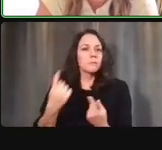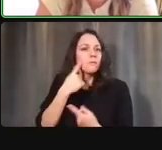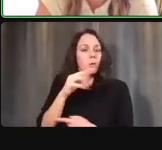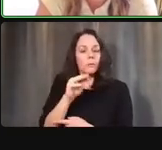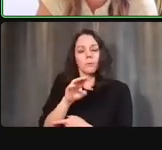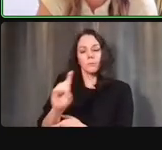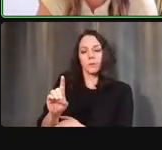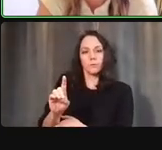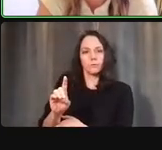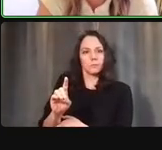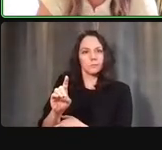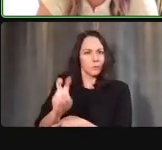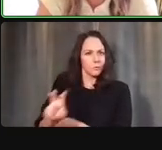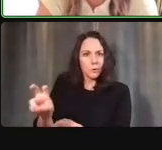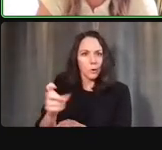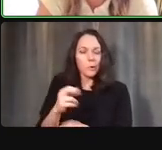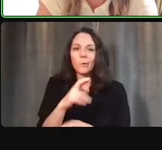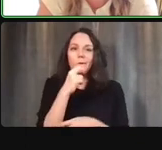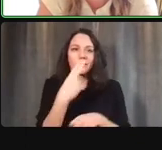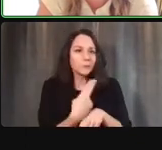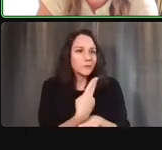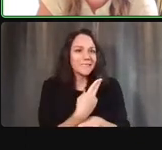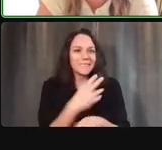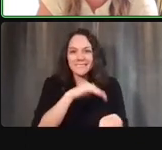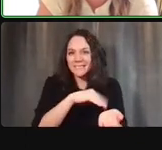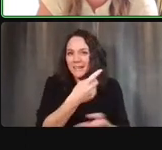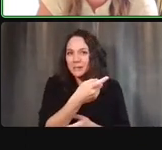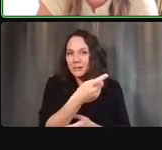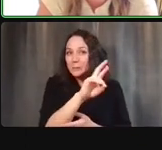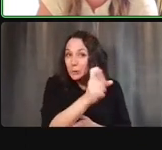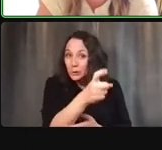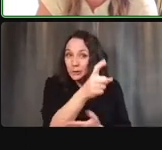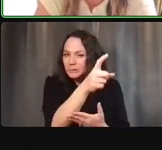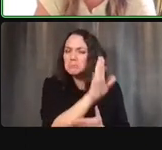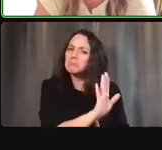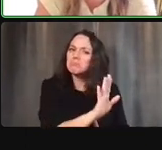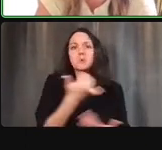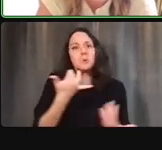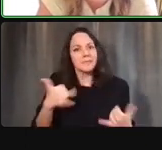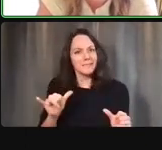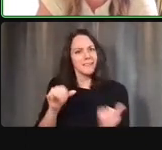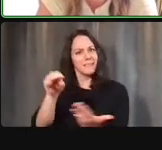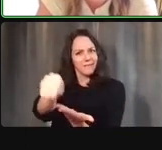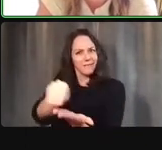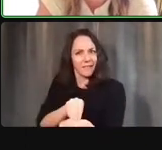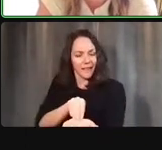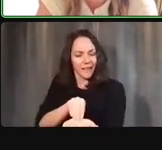a physician's prescription, we encourage people to fill them out. And this has been incredibly popular.